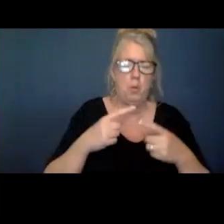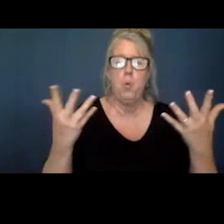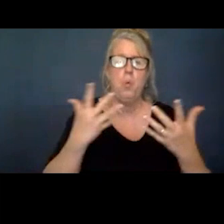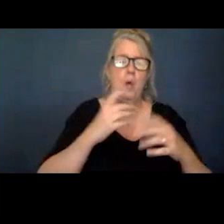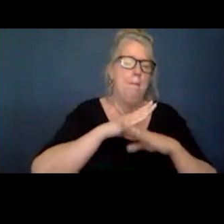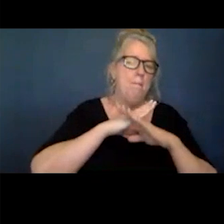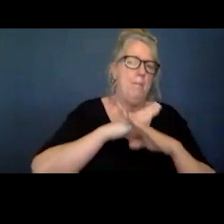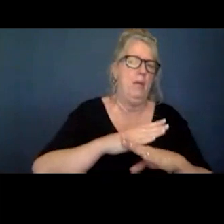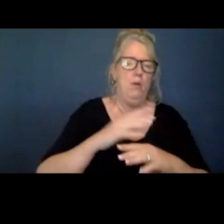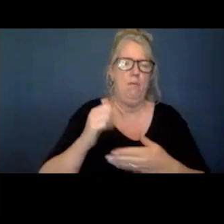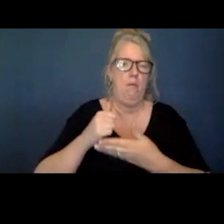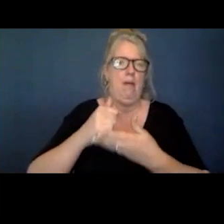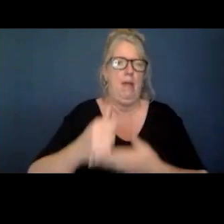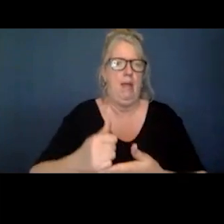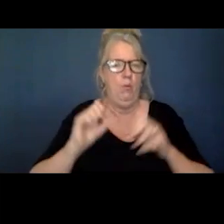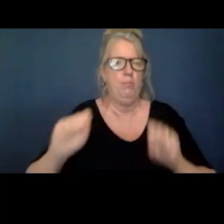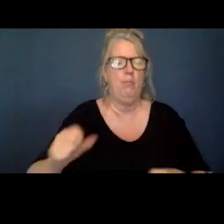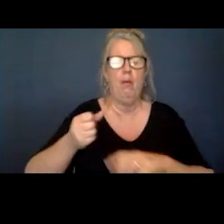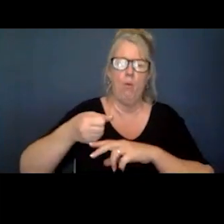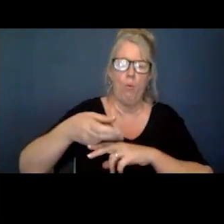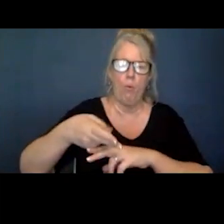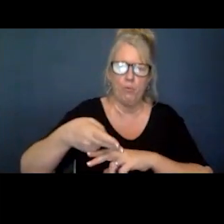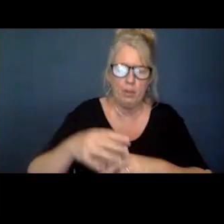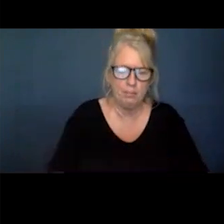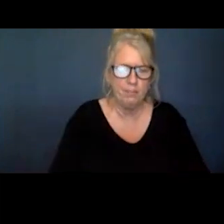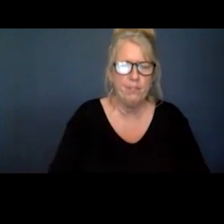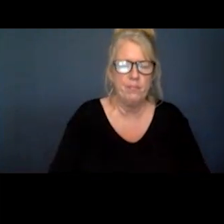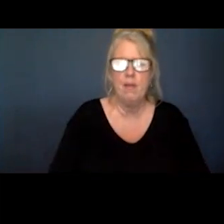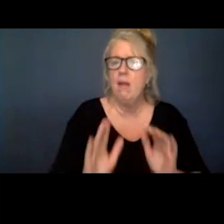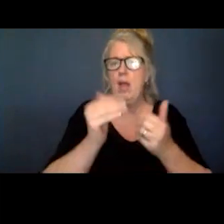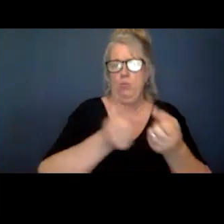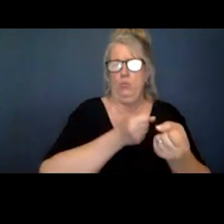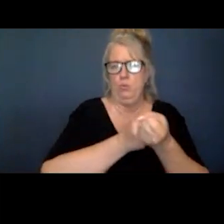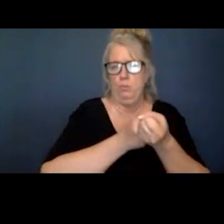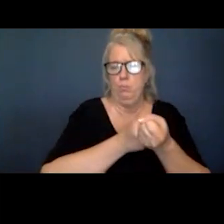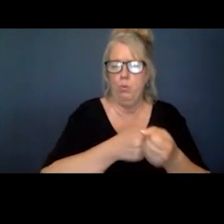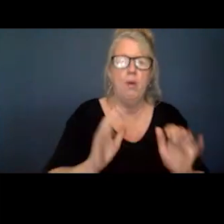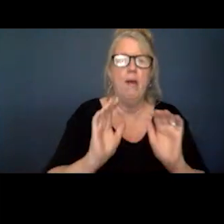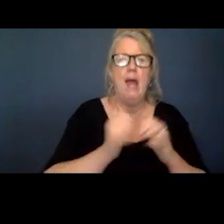can you help them to overcome? How will you support them? How will you assist them with